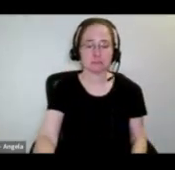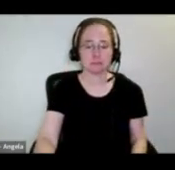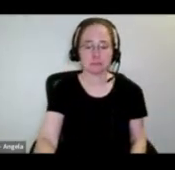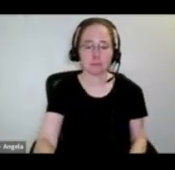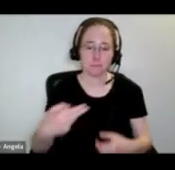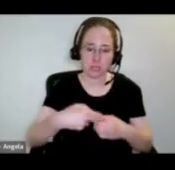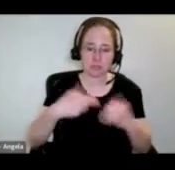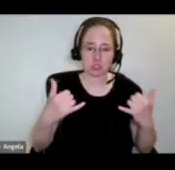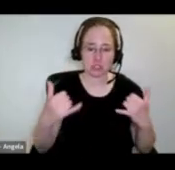Valerie Bradley: Next slide.